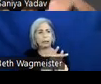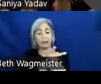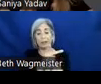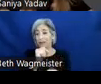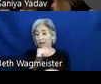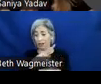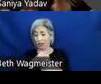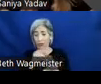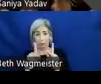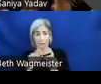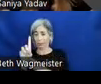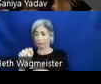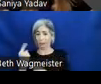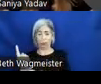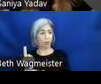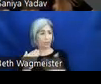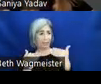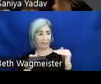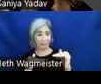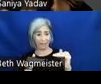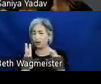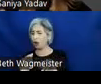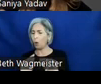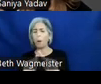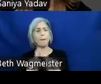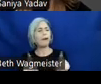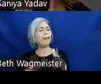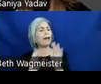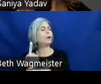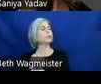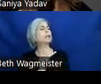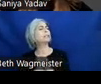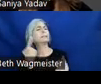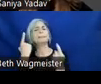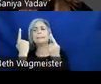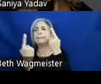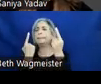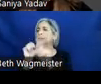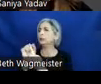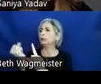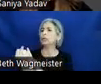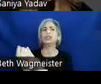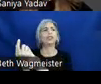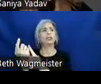with disabilities but also allows to us consider situations and temporary disabilities as well.